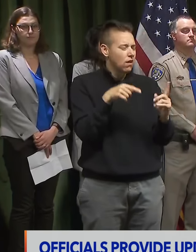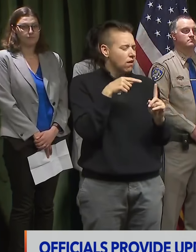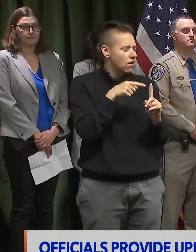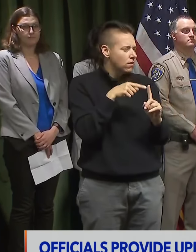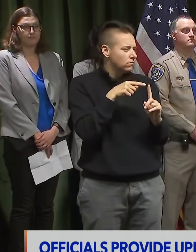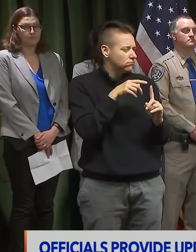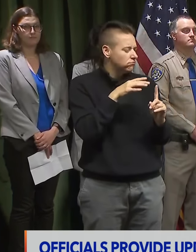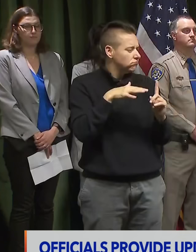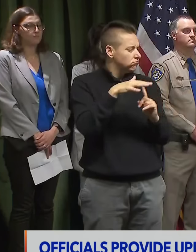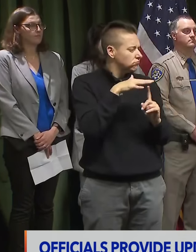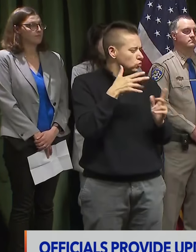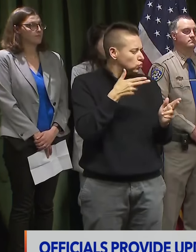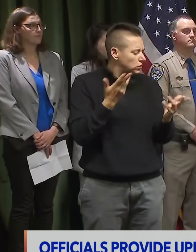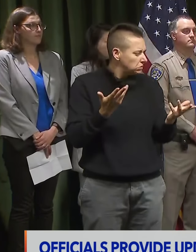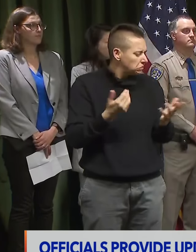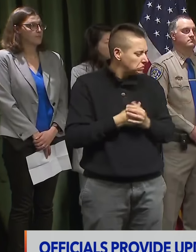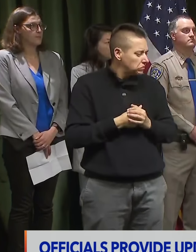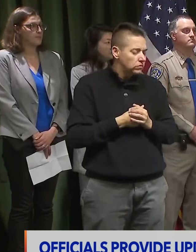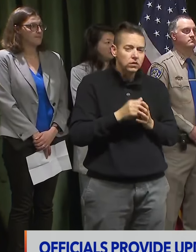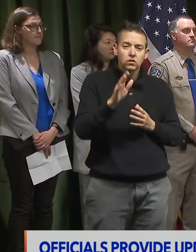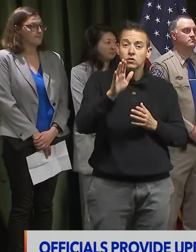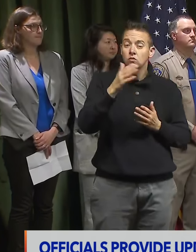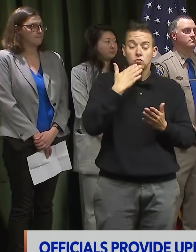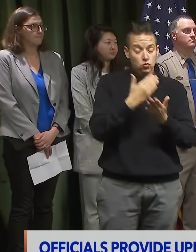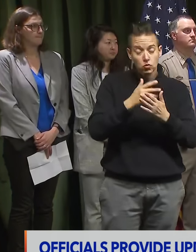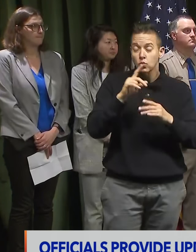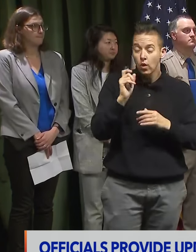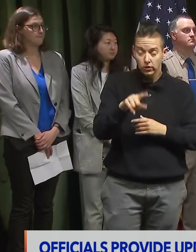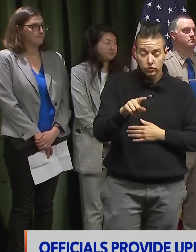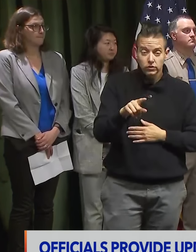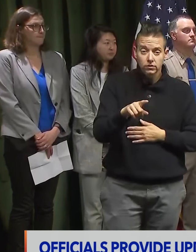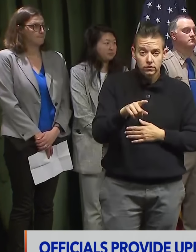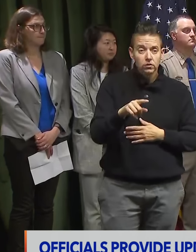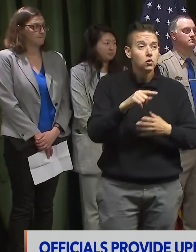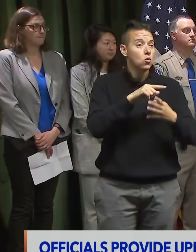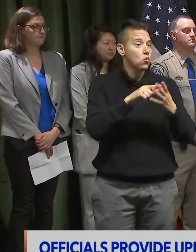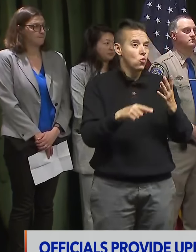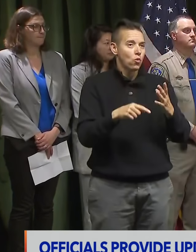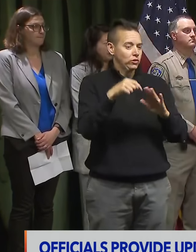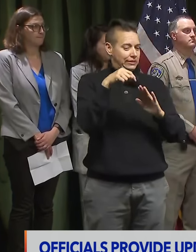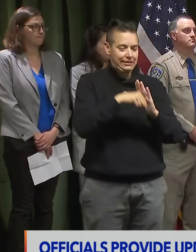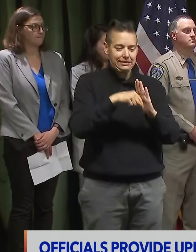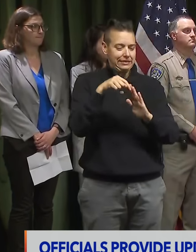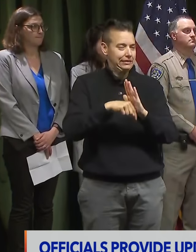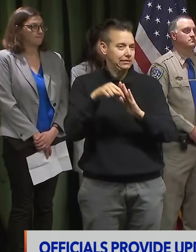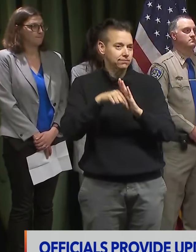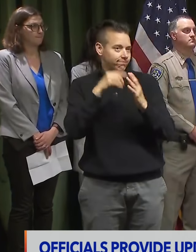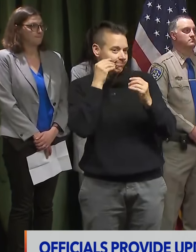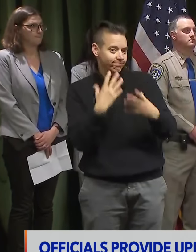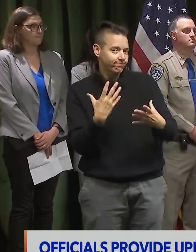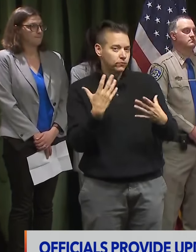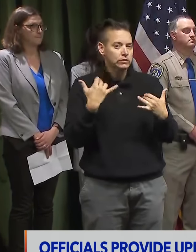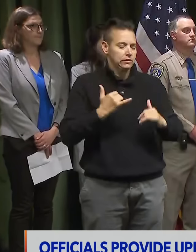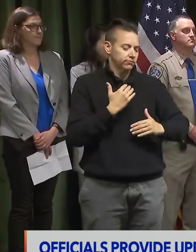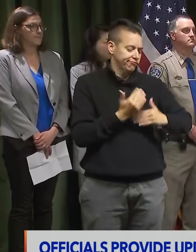TO THE SHOOTING. HOW DID THE SUSPECT ALLEGEDLY APPROACH WHAT WERE THE CIRCUMSTANCES SURROUNDING